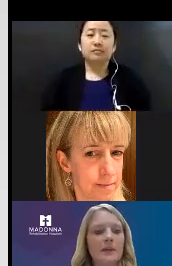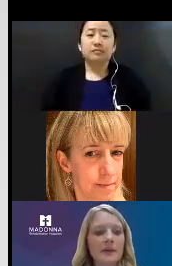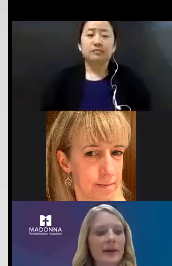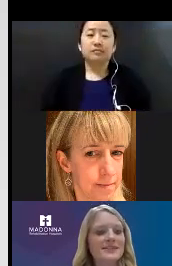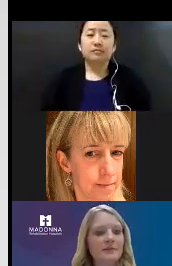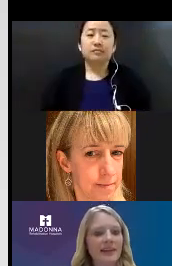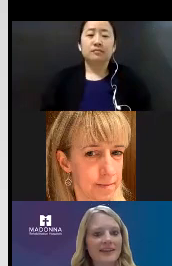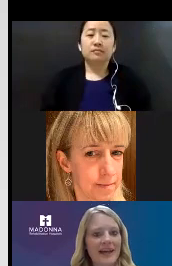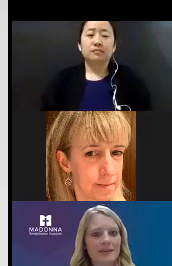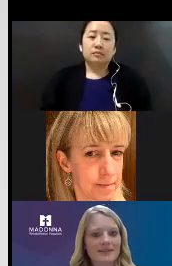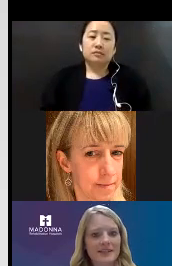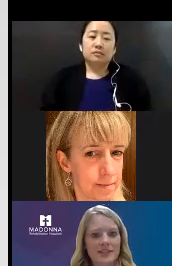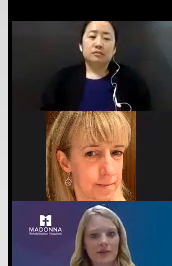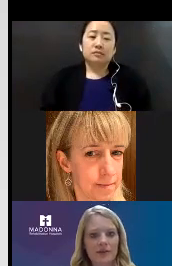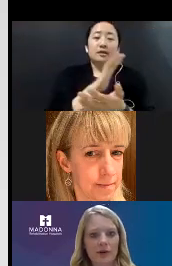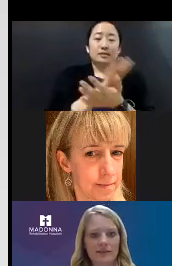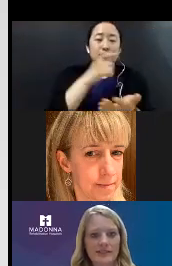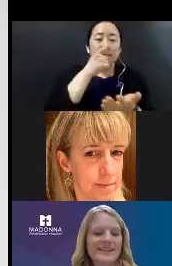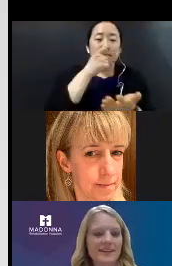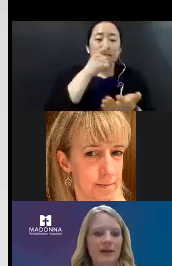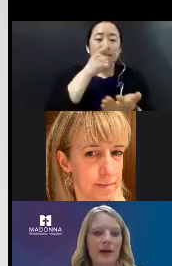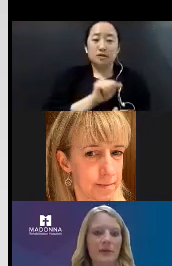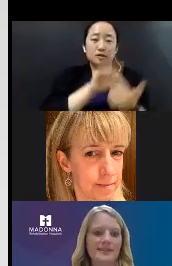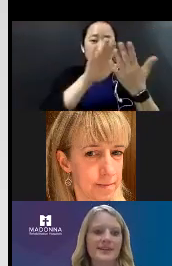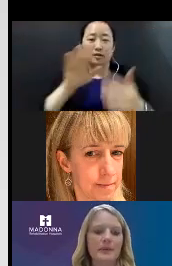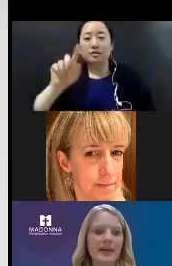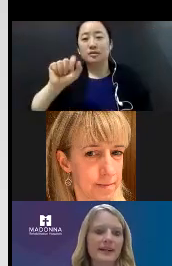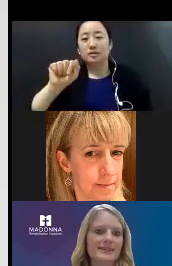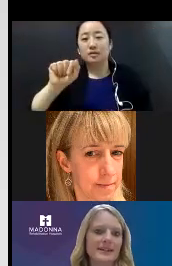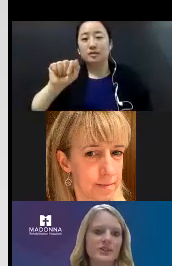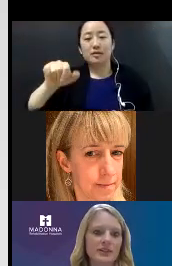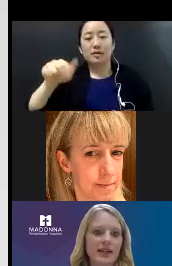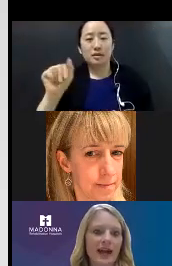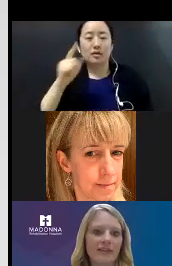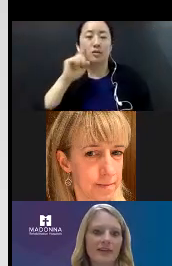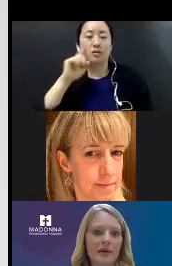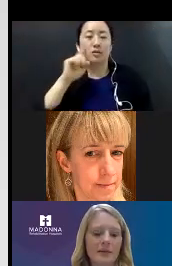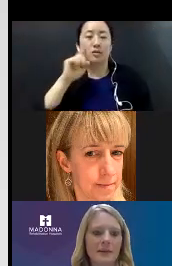THE PAPER/PENCIL METHOD, TABATHA WILL SHARE MORE, BUT IT'S ESSENTIALLY HAVING THE FAMILY MEMBERS